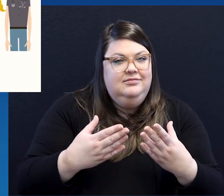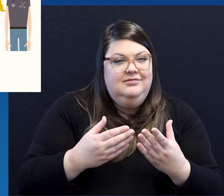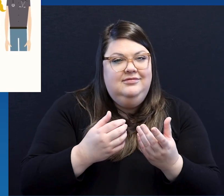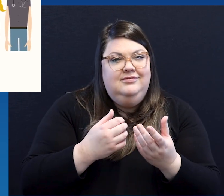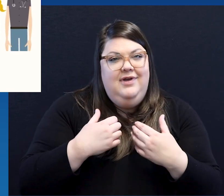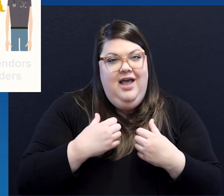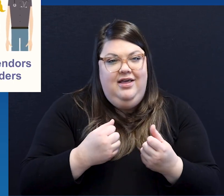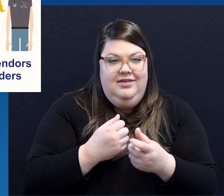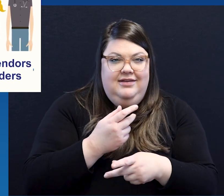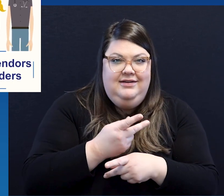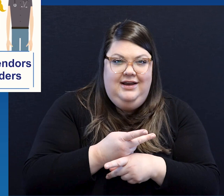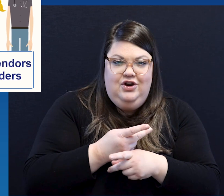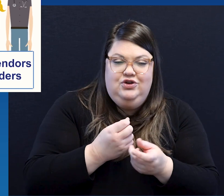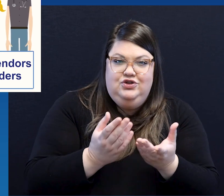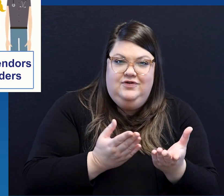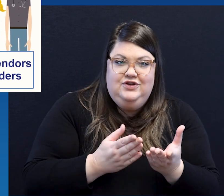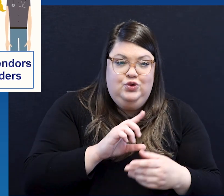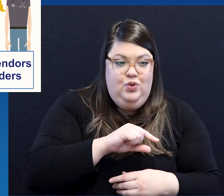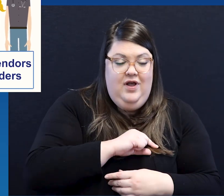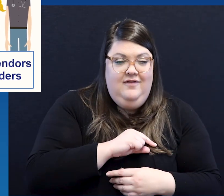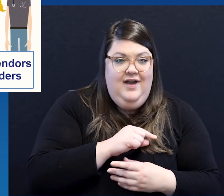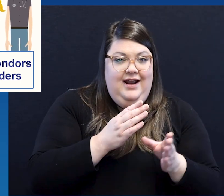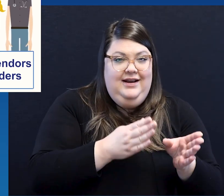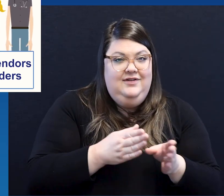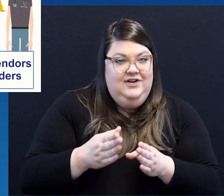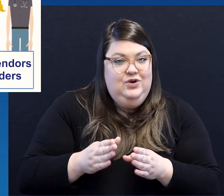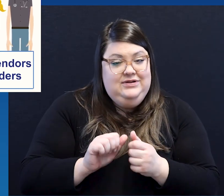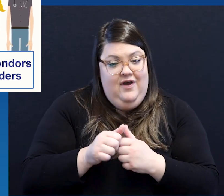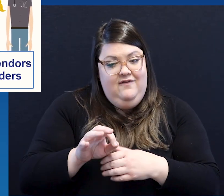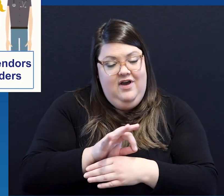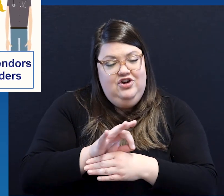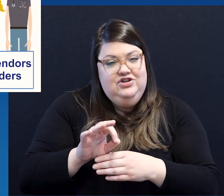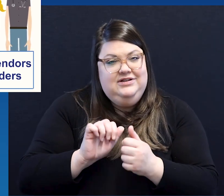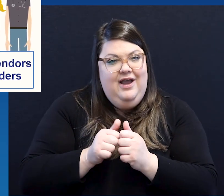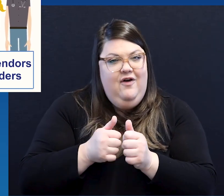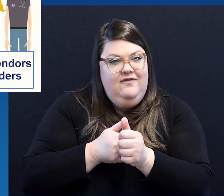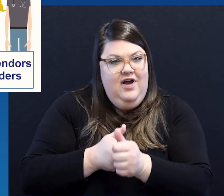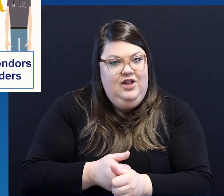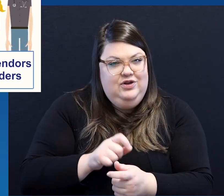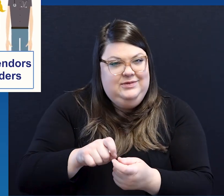and 11 intermediate care facilities. Hopefully you have a better understanding